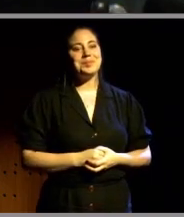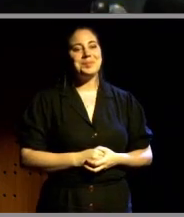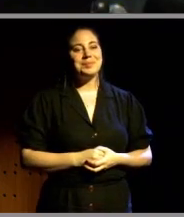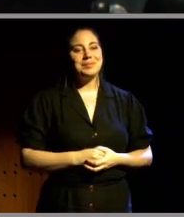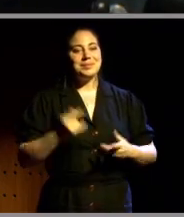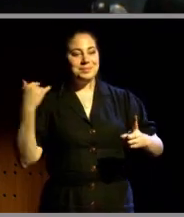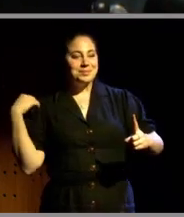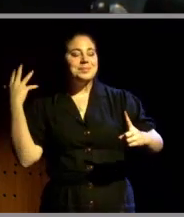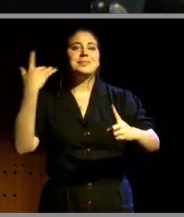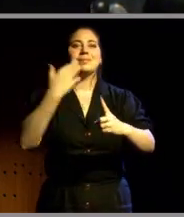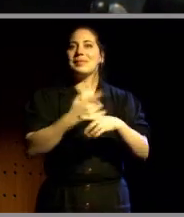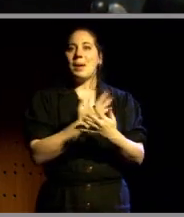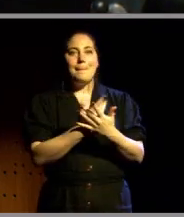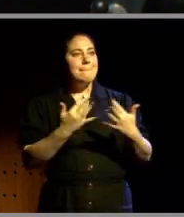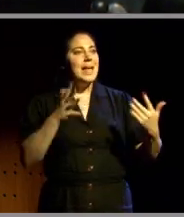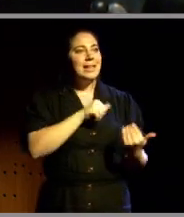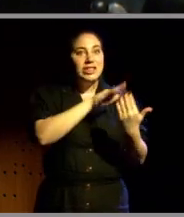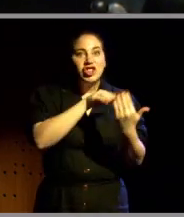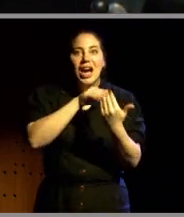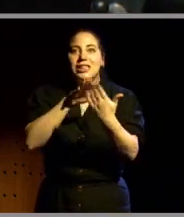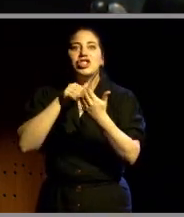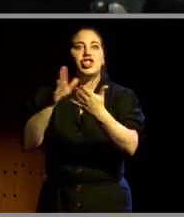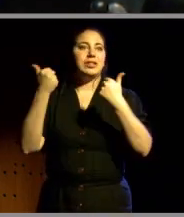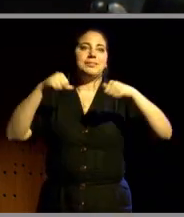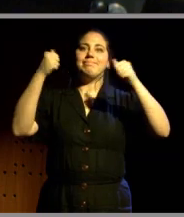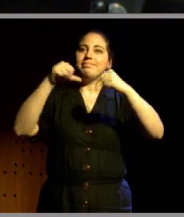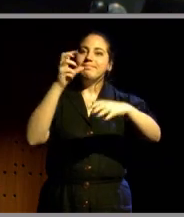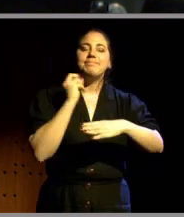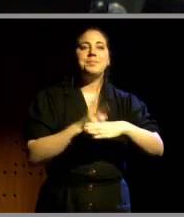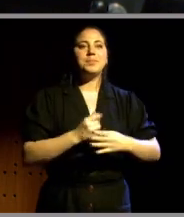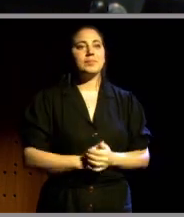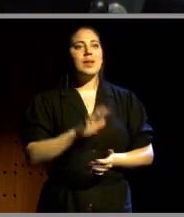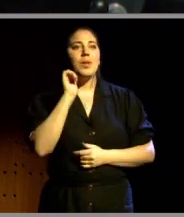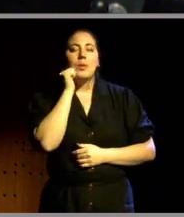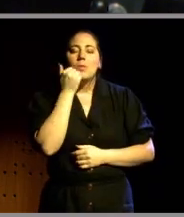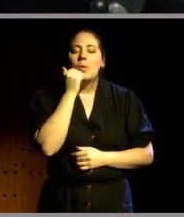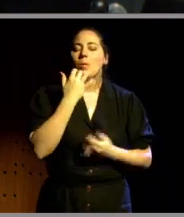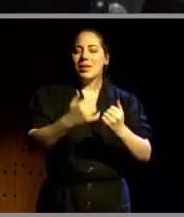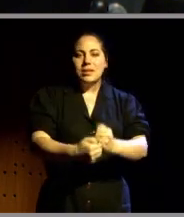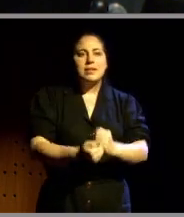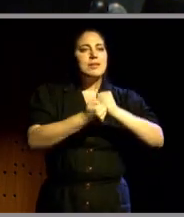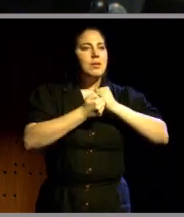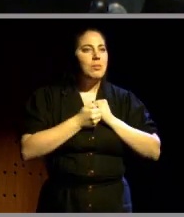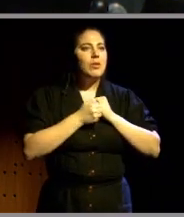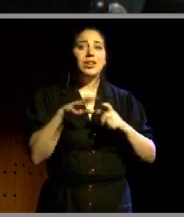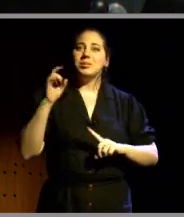challenges and triumphs. The warmth and support from those I've worked with have been instrumental in my growth,